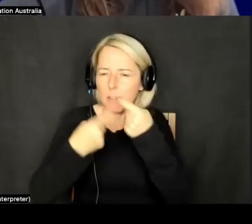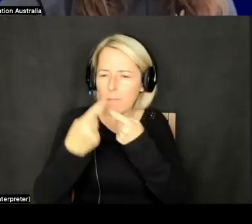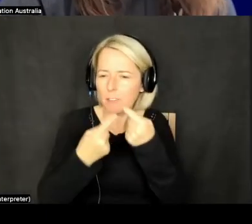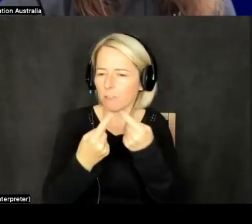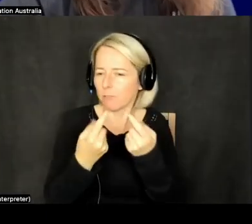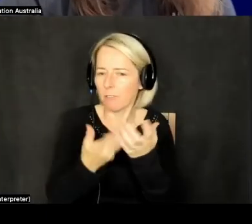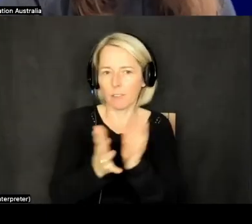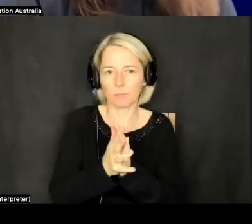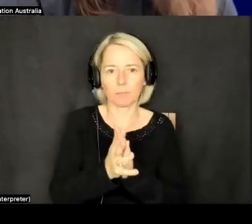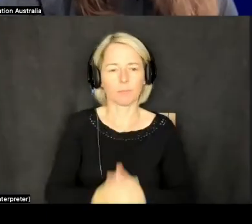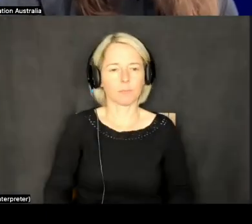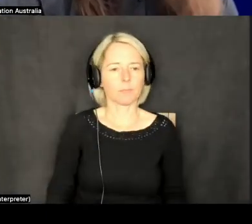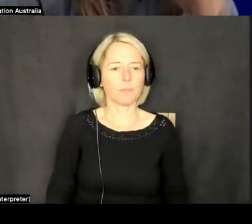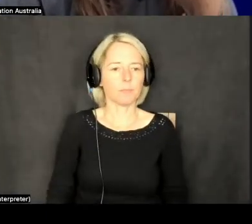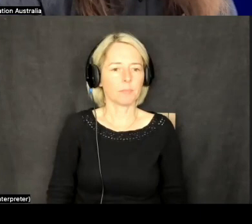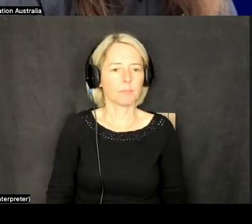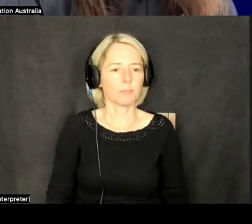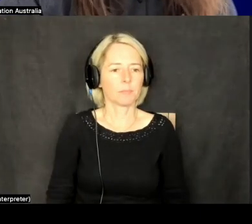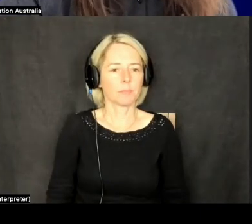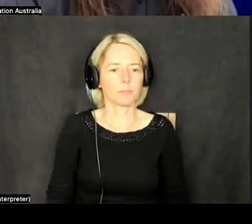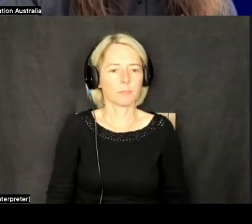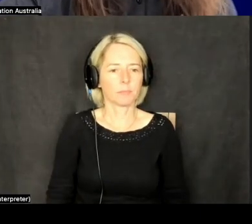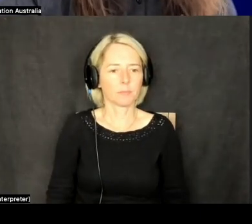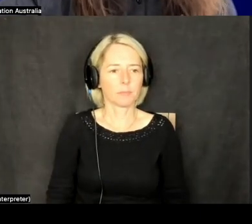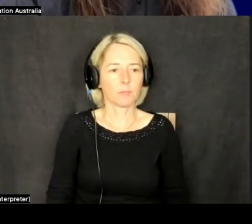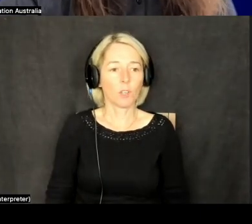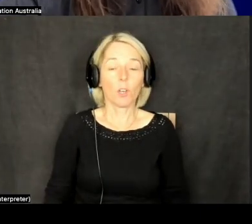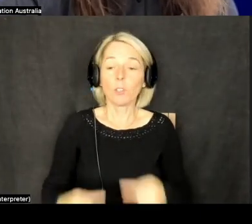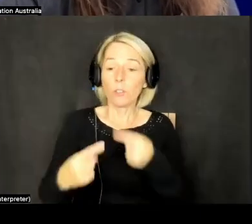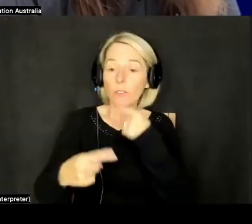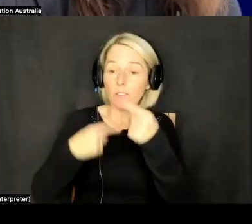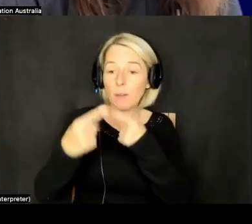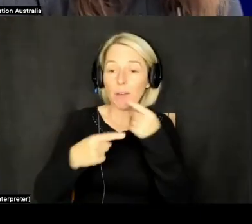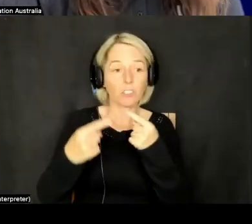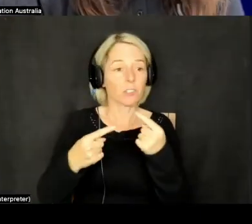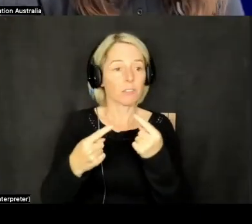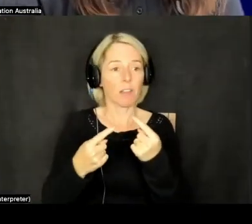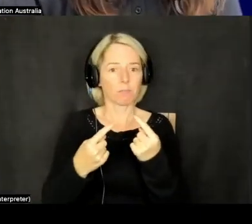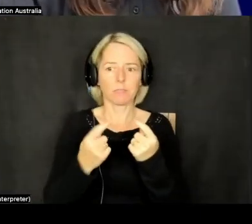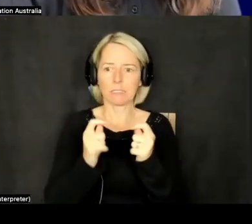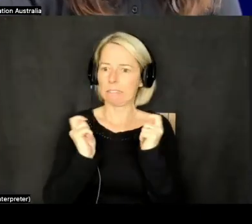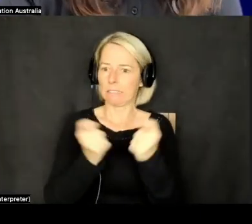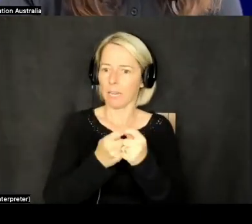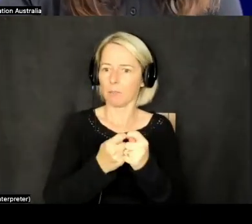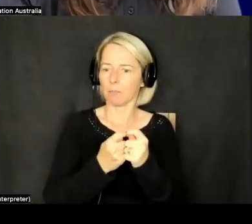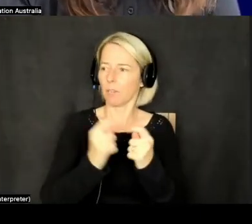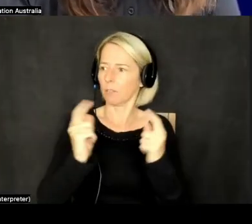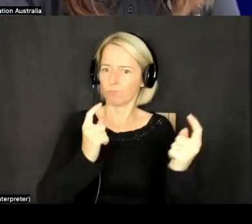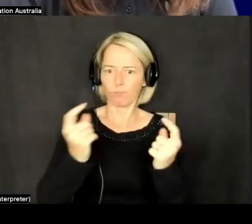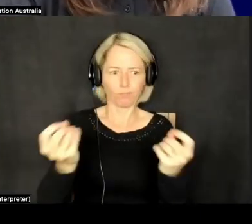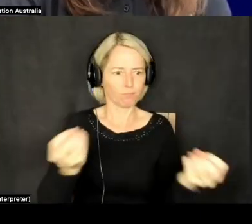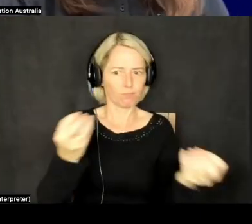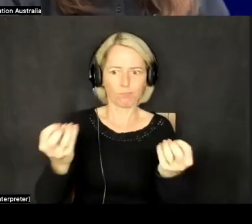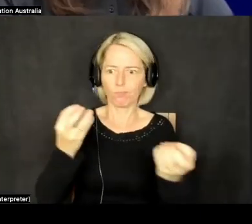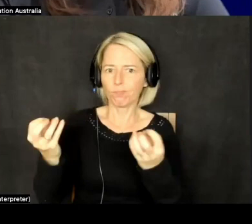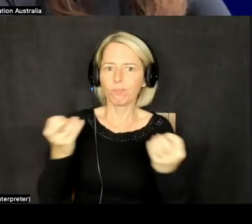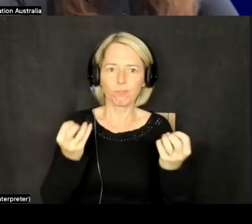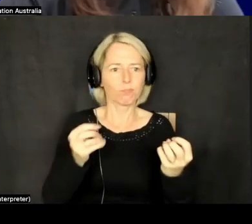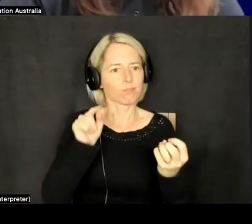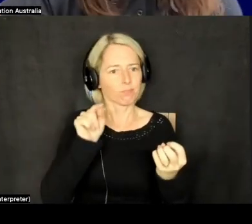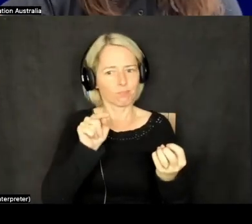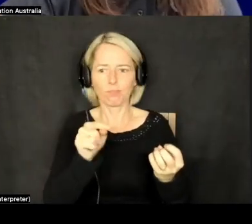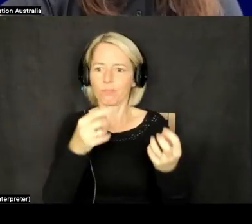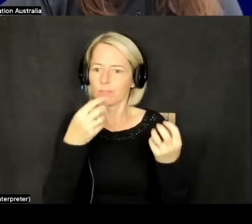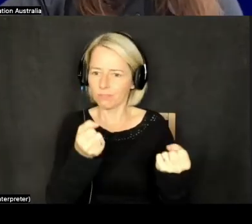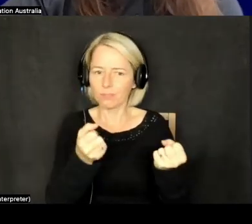bring, what information they can bring. The next part of the presentation is just a